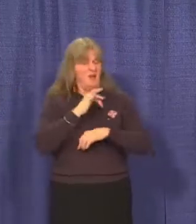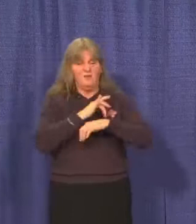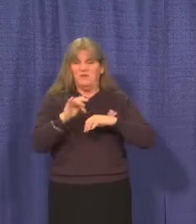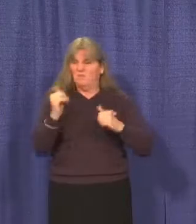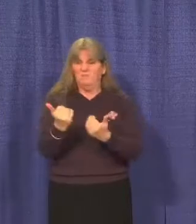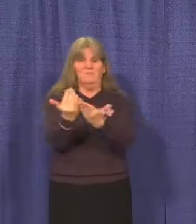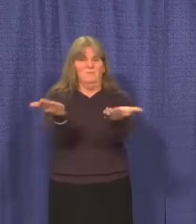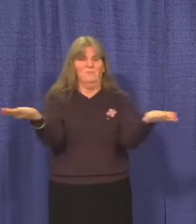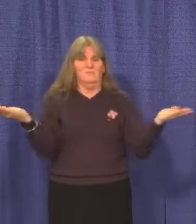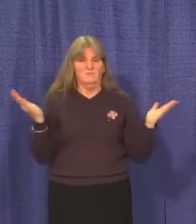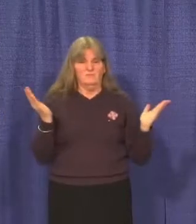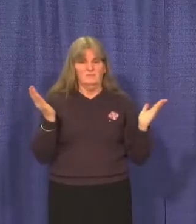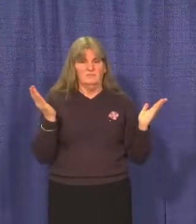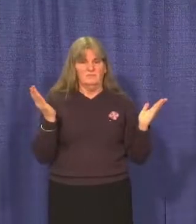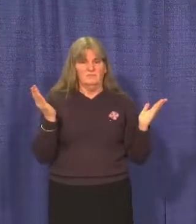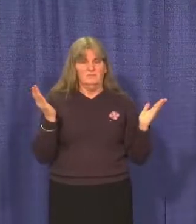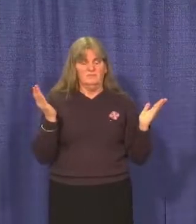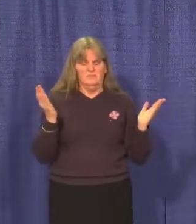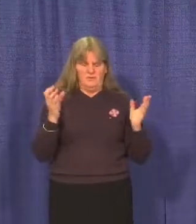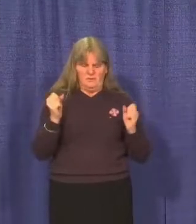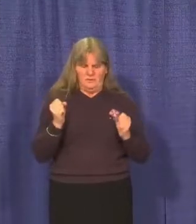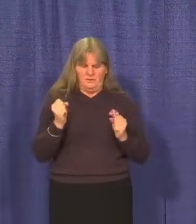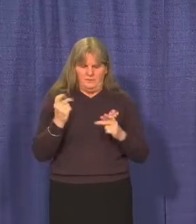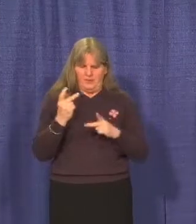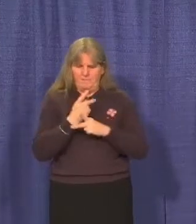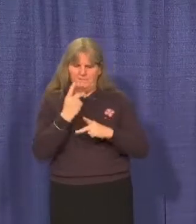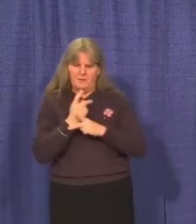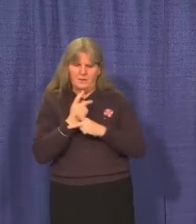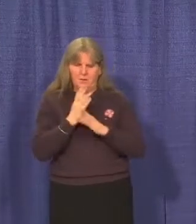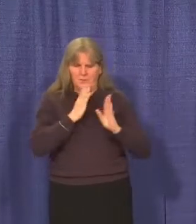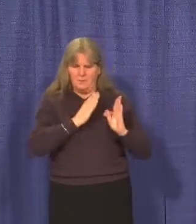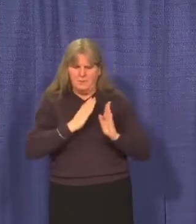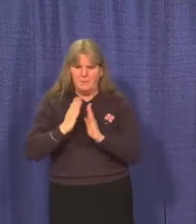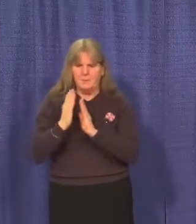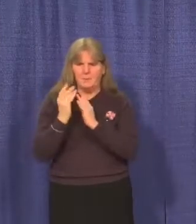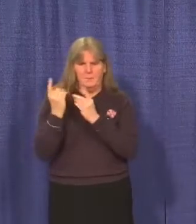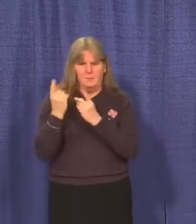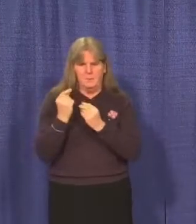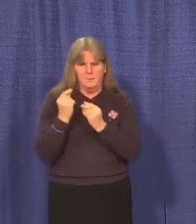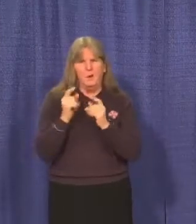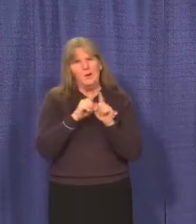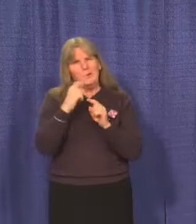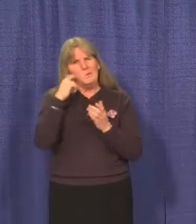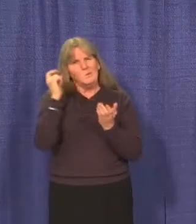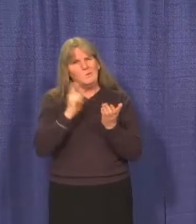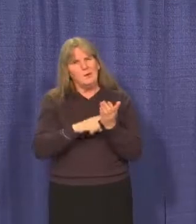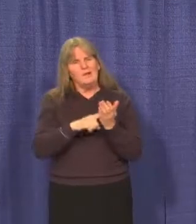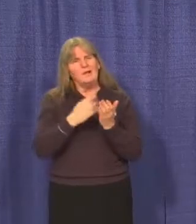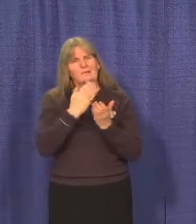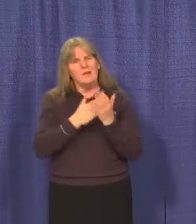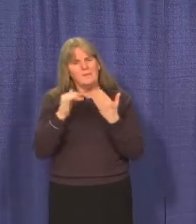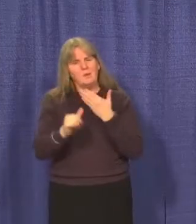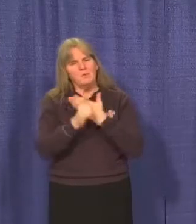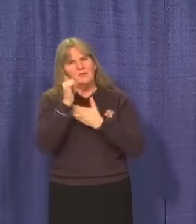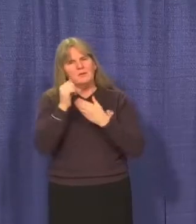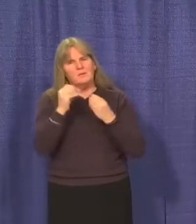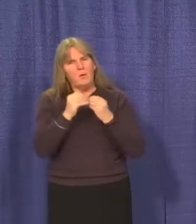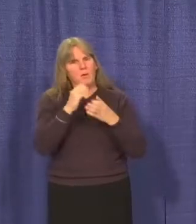We will get to everyone. But for the purposes of organization and efficiency and acknowledging when there are certain risks that do take